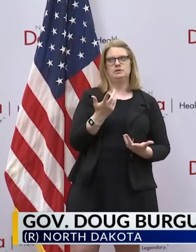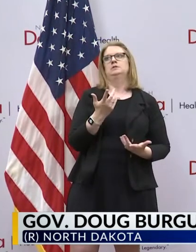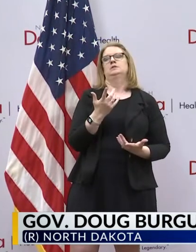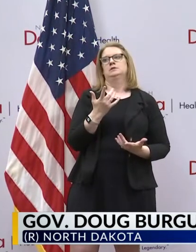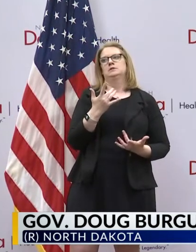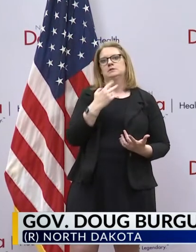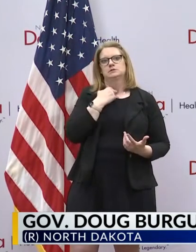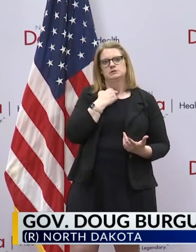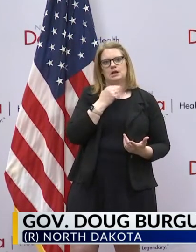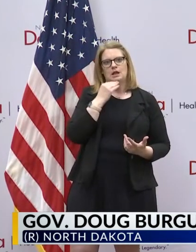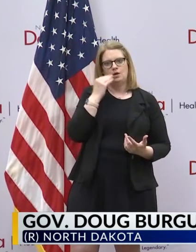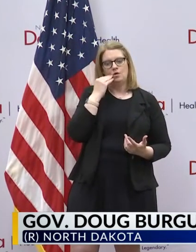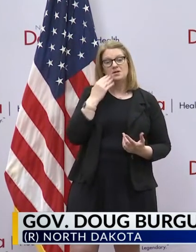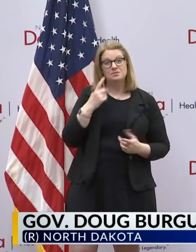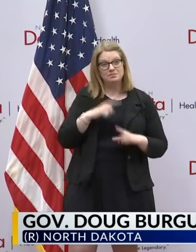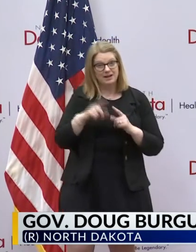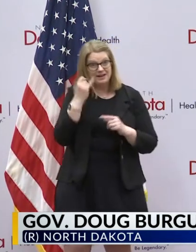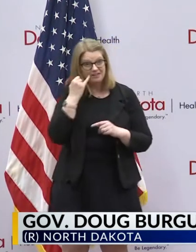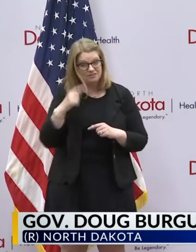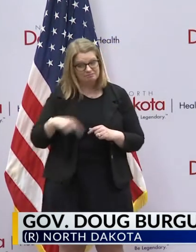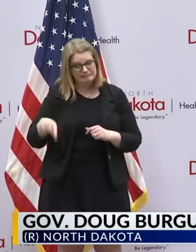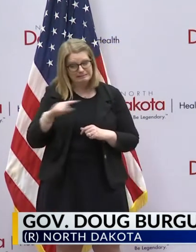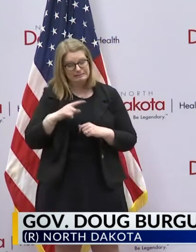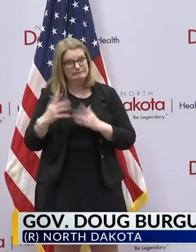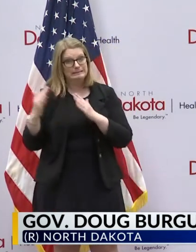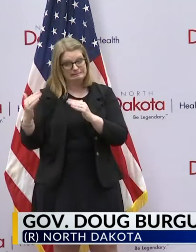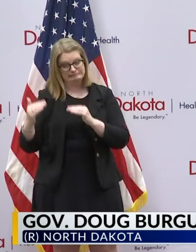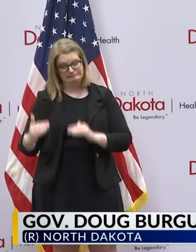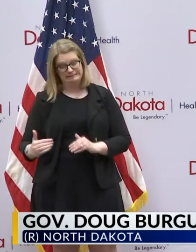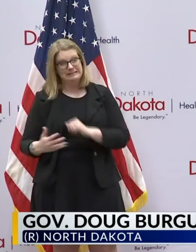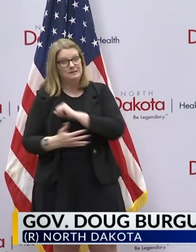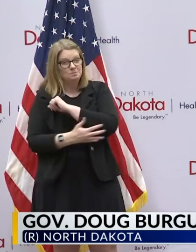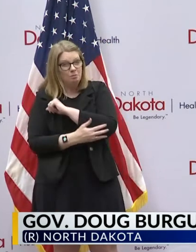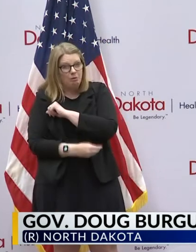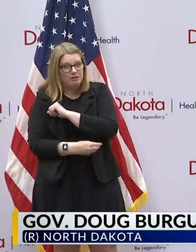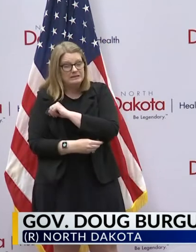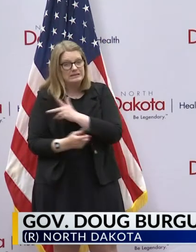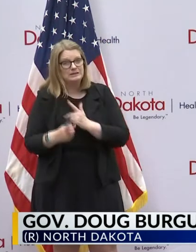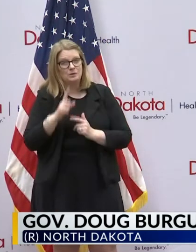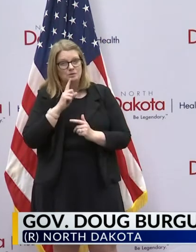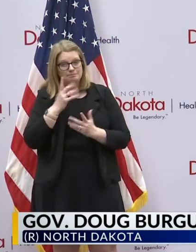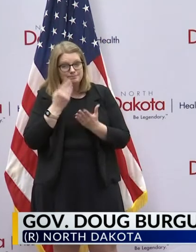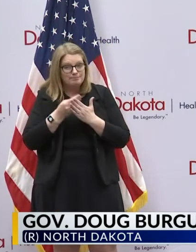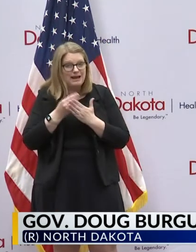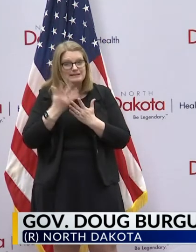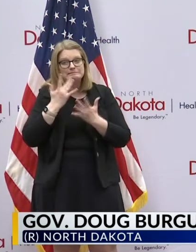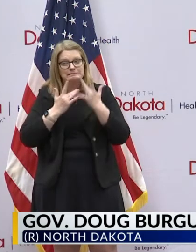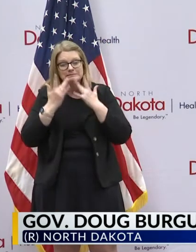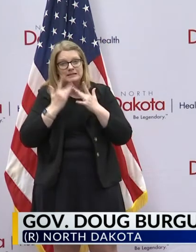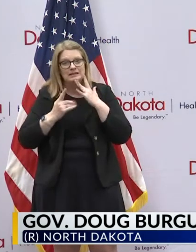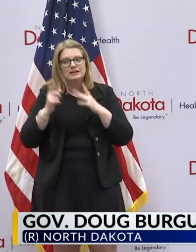PANDEMIC IS CHALLENGING FOR YOU, THINK ABOUT IF YOU'RE DOING IT AT THE LOWER END OF THE ECONOMIC SCALE, WHERE YOU LITERALLY NEED